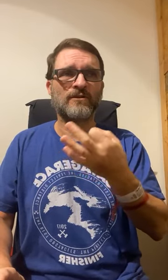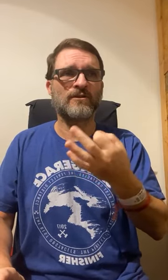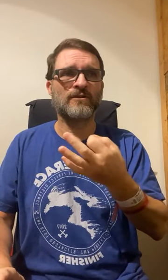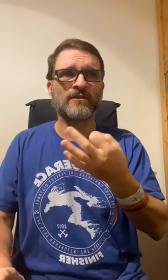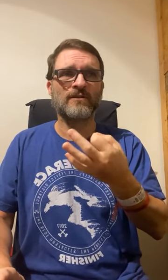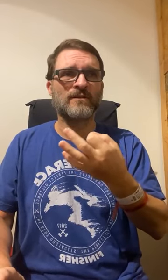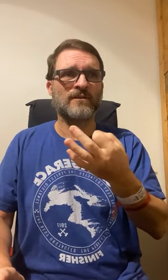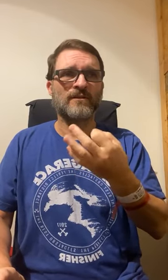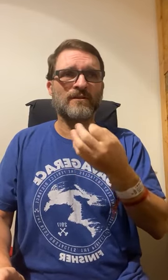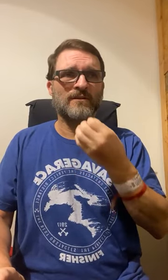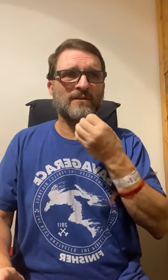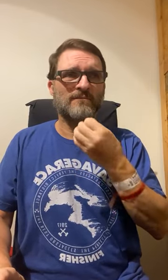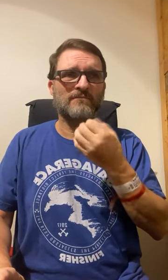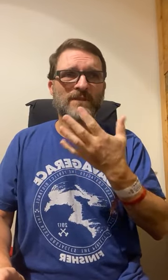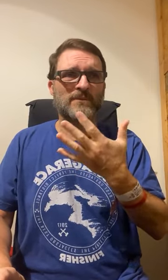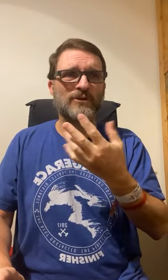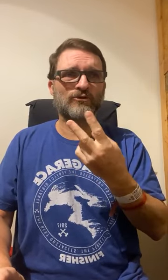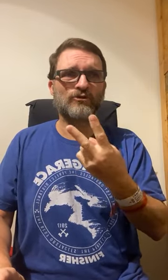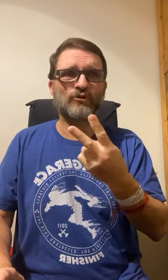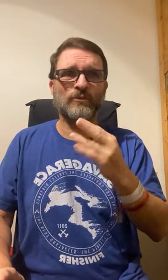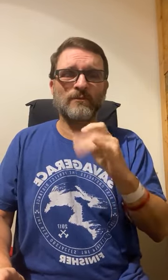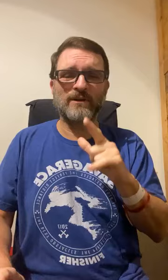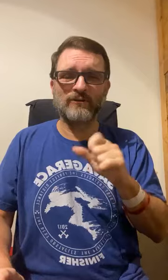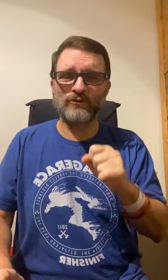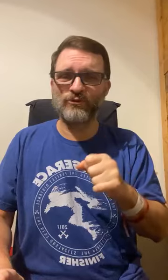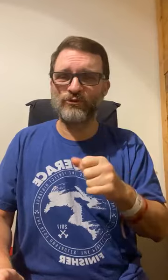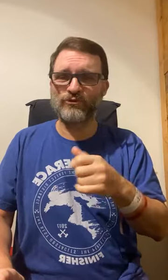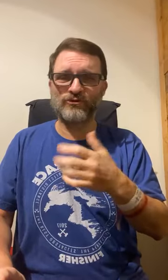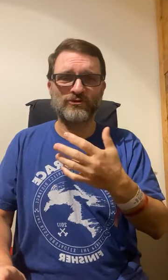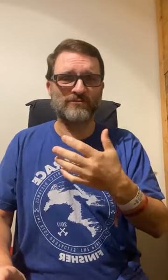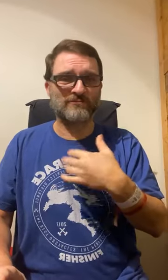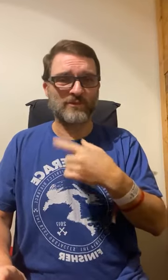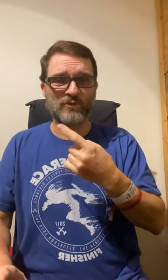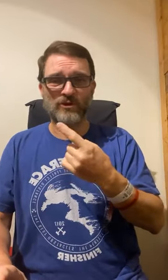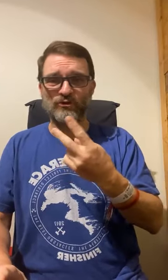Friday I ate like maybe 2 meals.